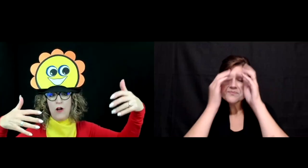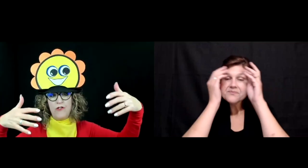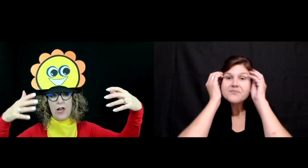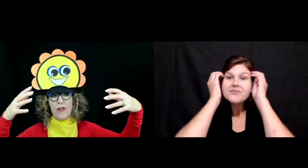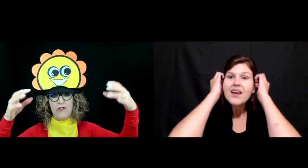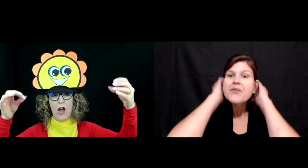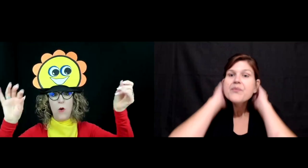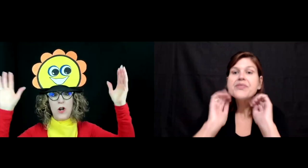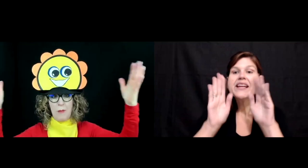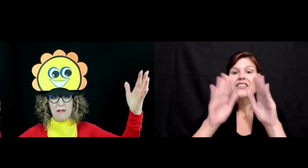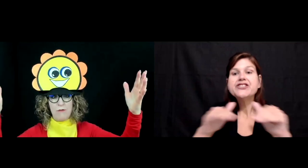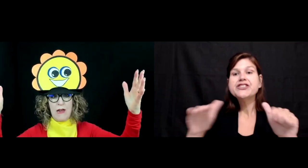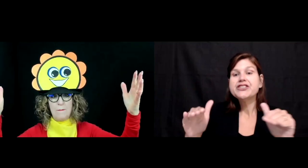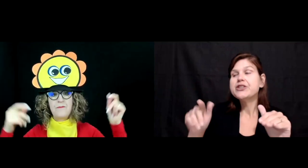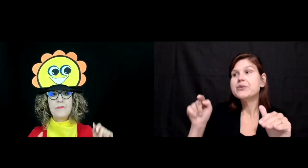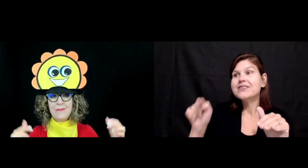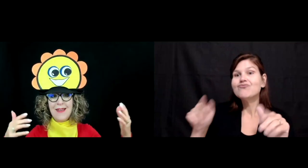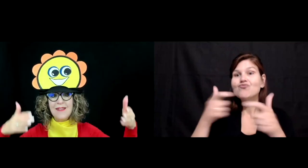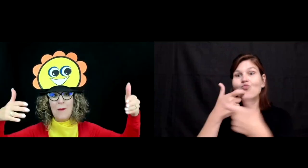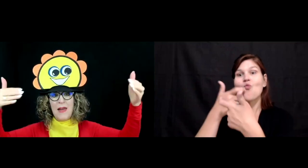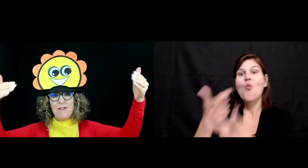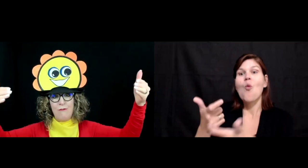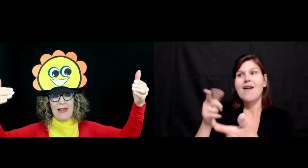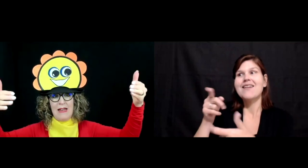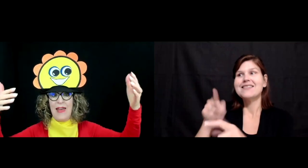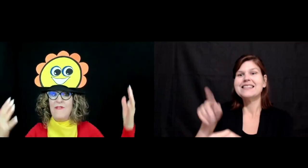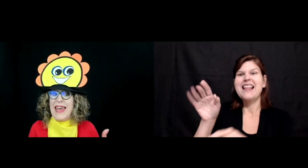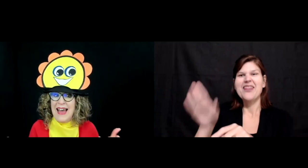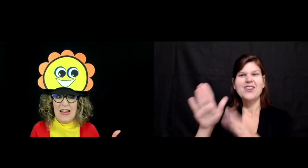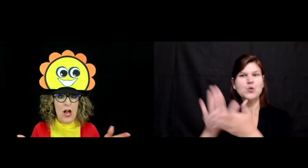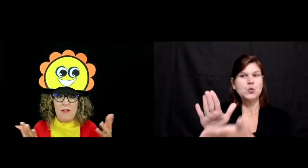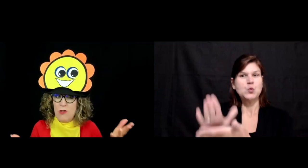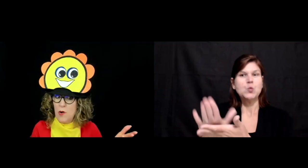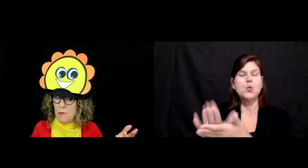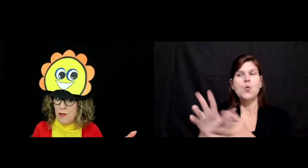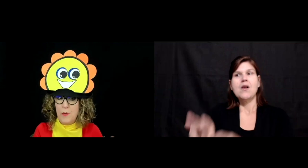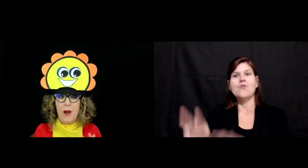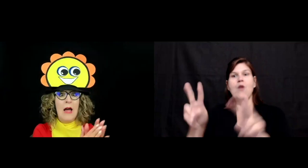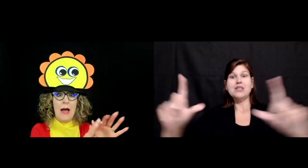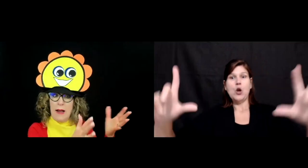watching the show on a big screen. 'Cause that big screen, if you can, I know it's not always possible